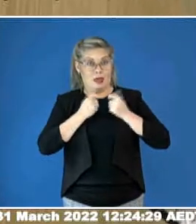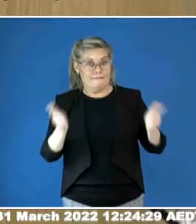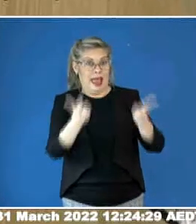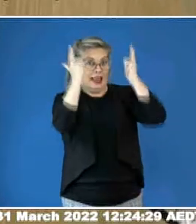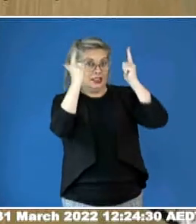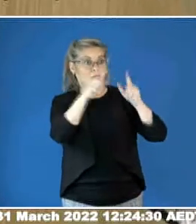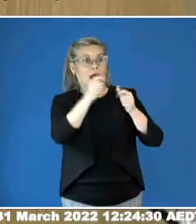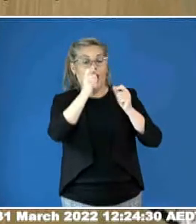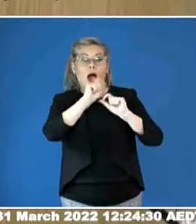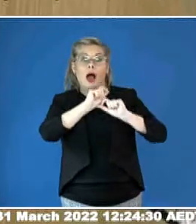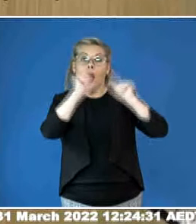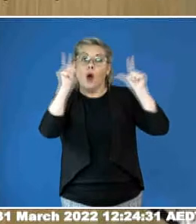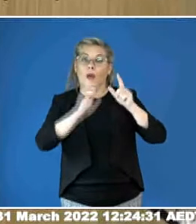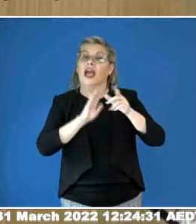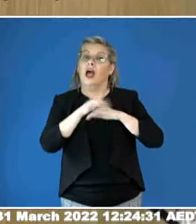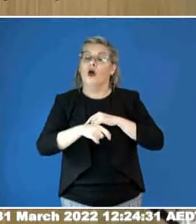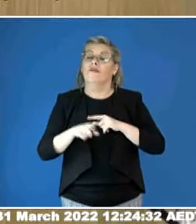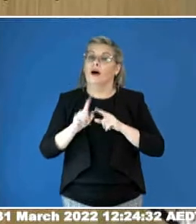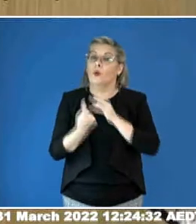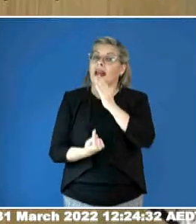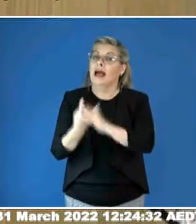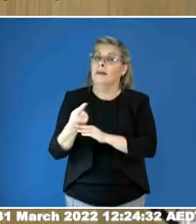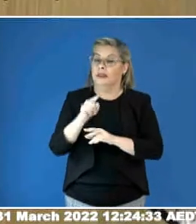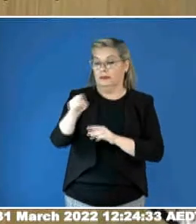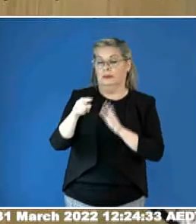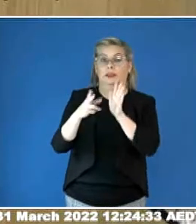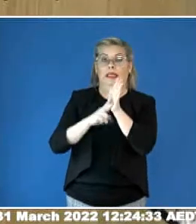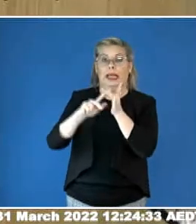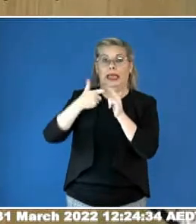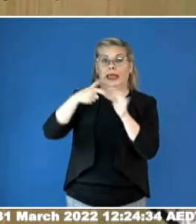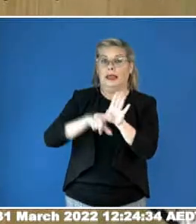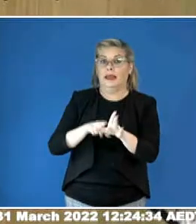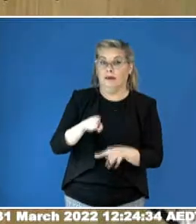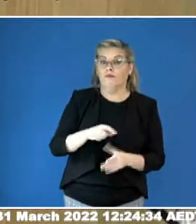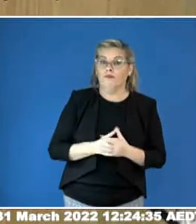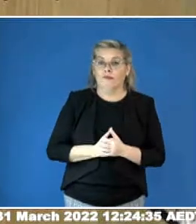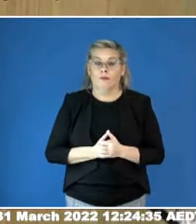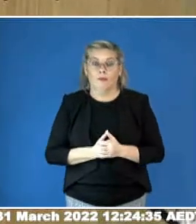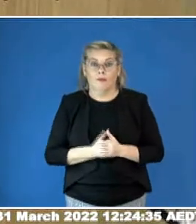of the incident, yes. So that in 2020, she was also aware of the incident?